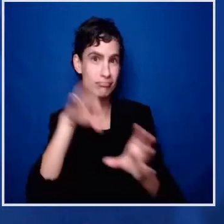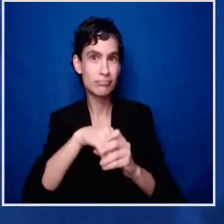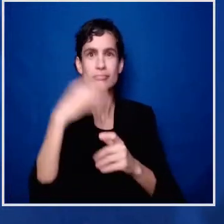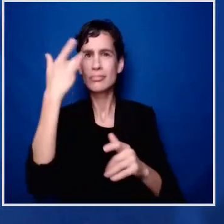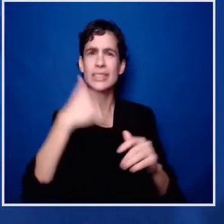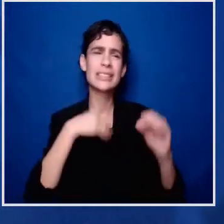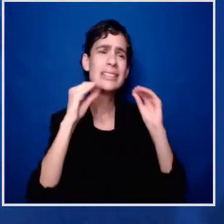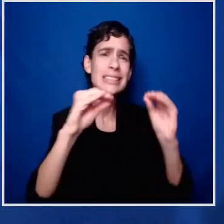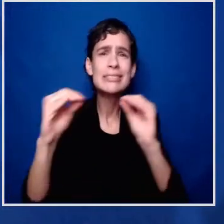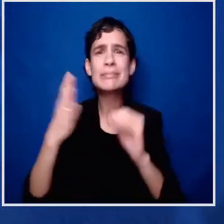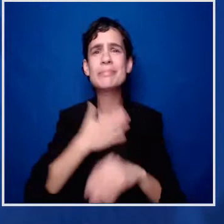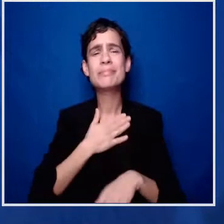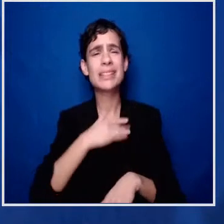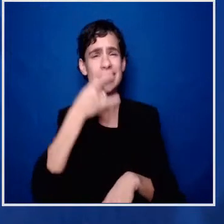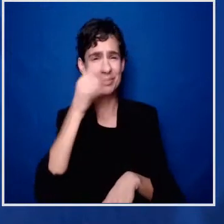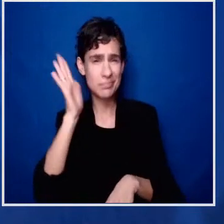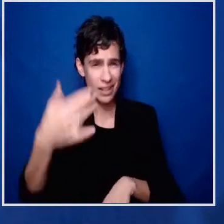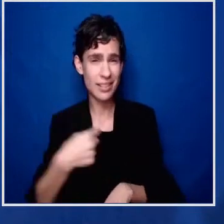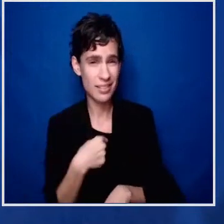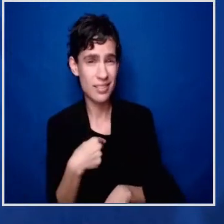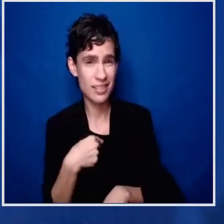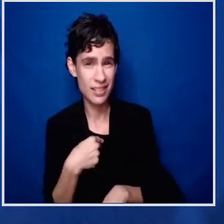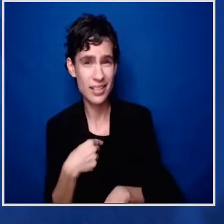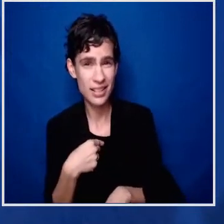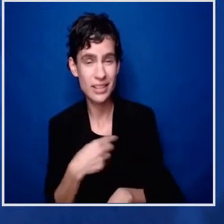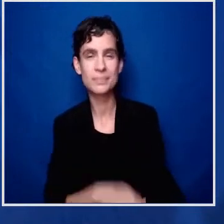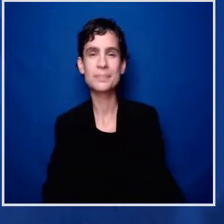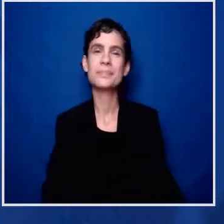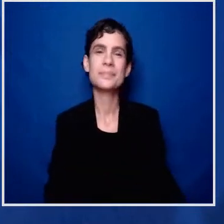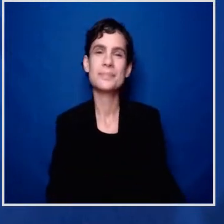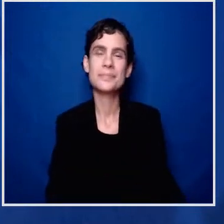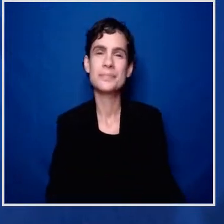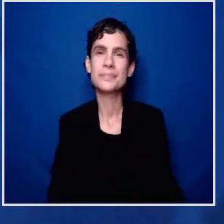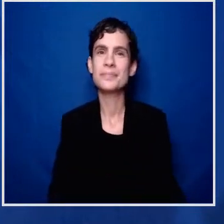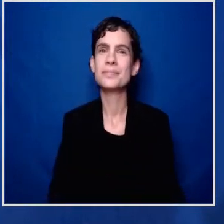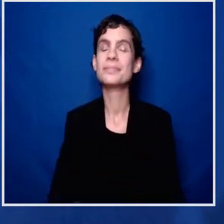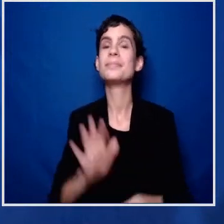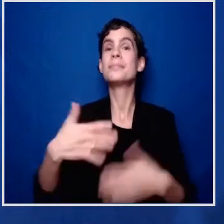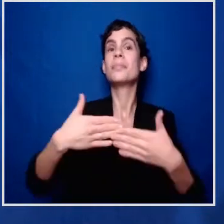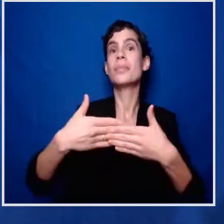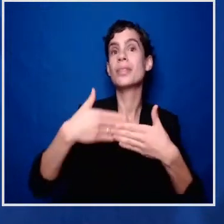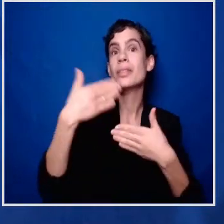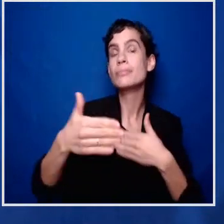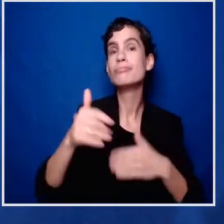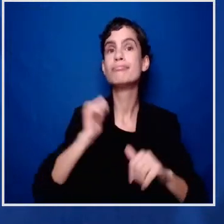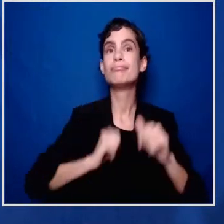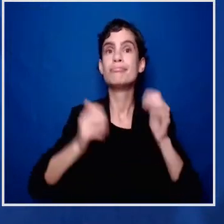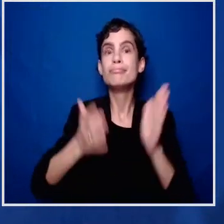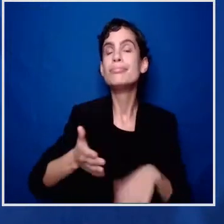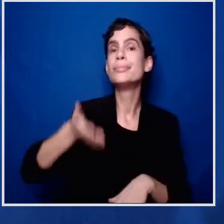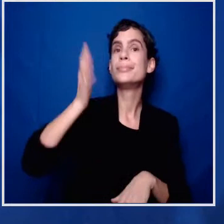START SHARING WITH MY KIDS FOR SHORE. LIKE SO MANY OF TODAY'S